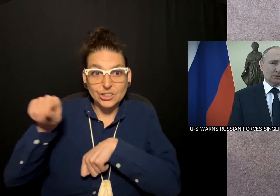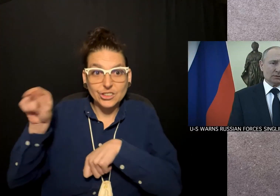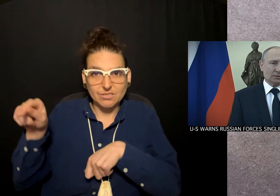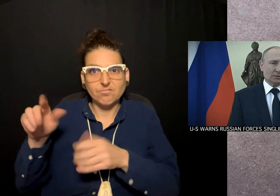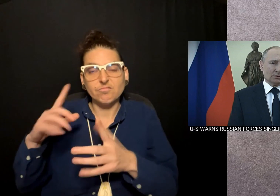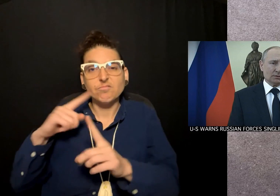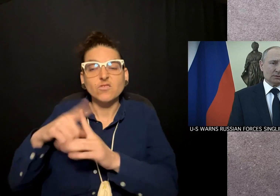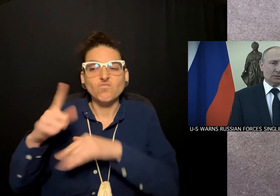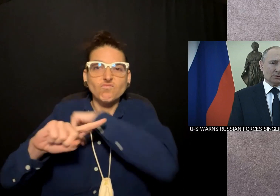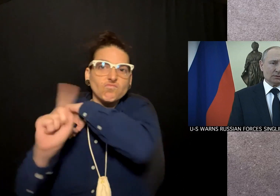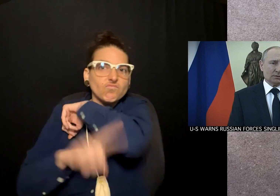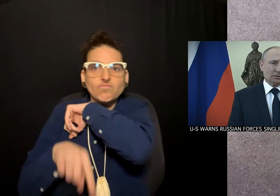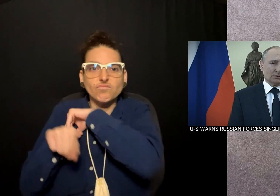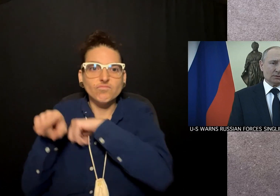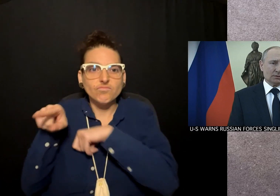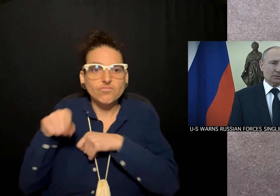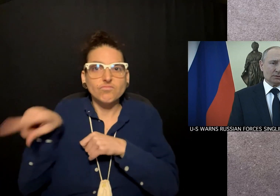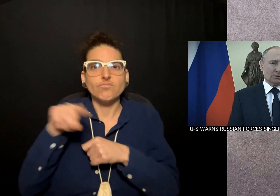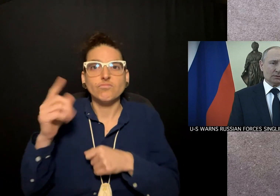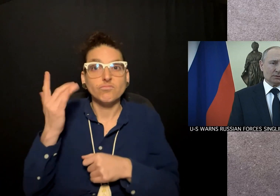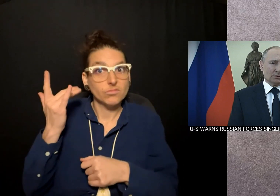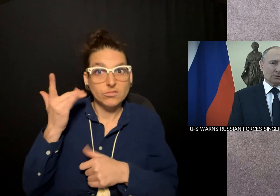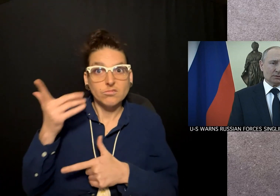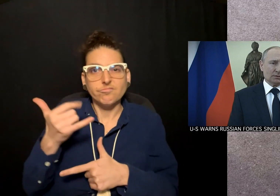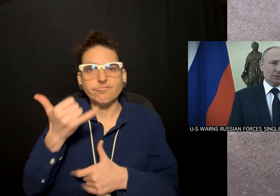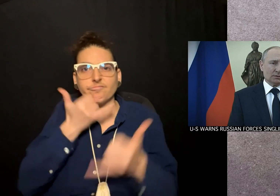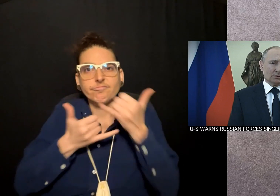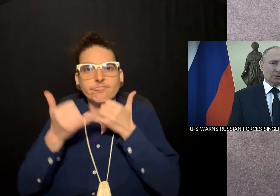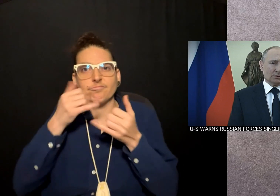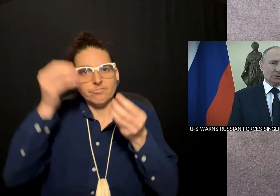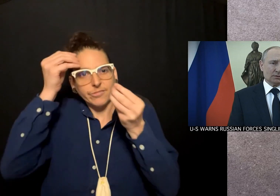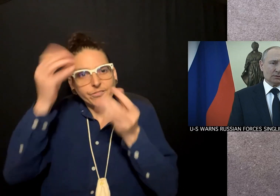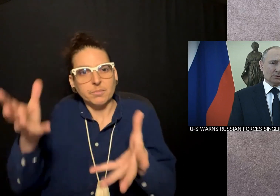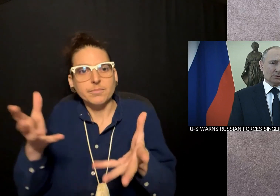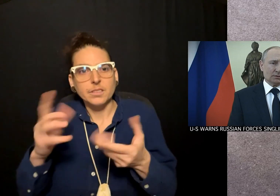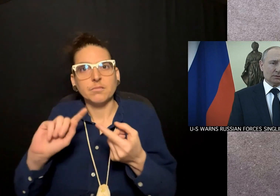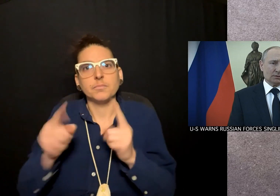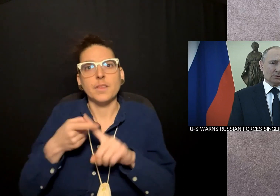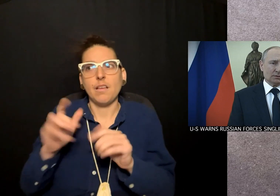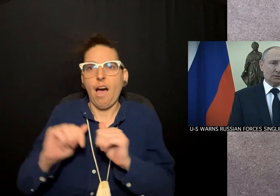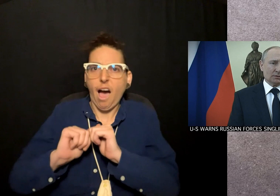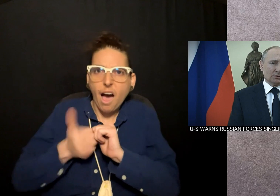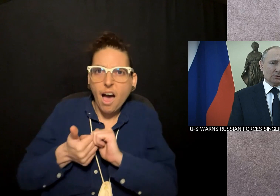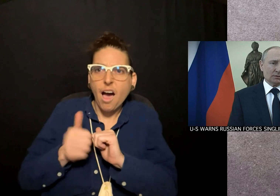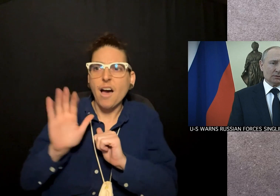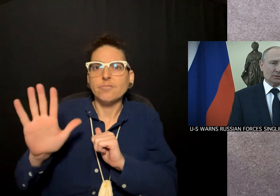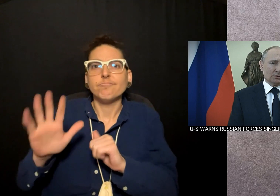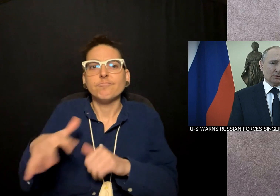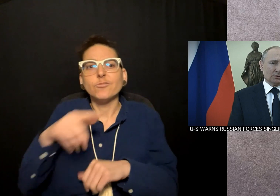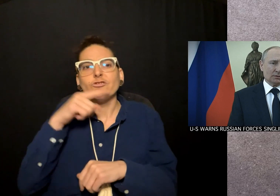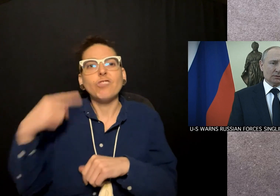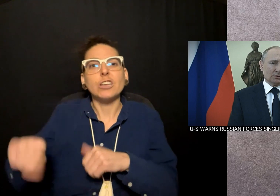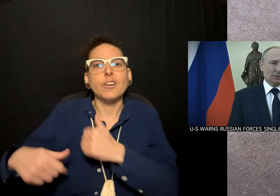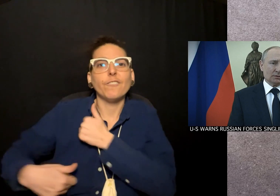himself off from his advisors and is punishing them from misinforming him about how poorly